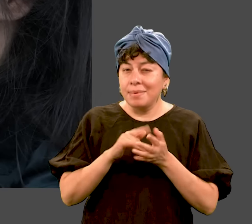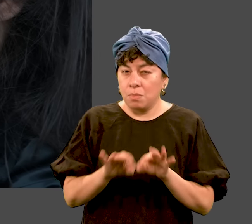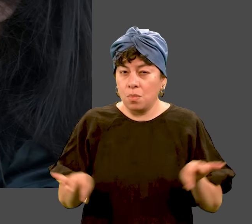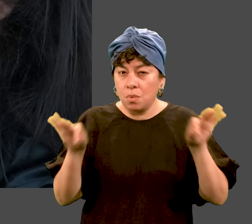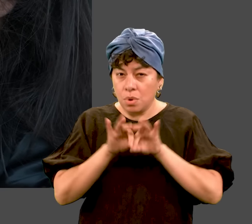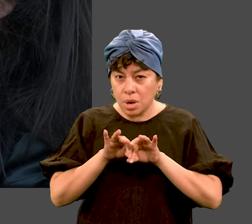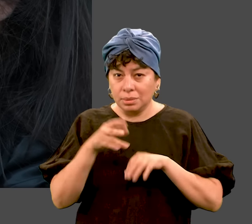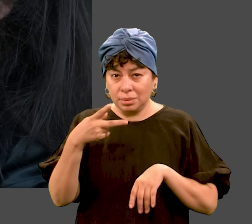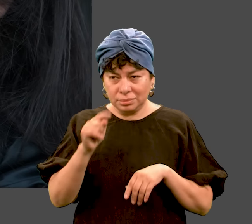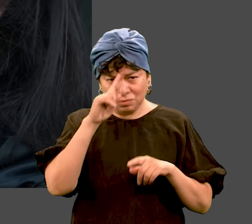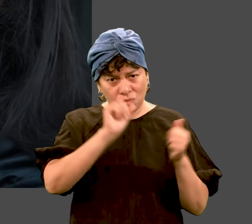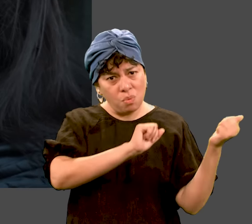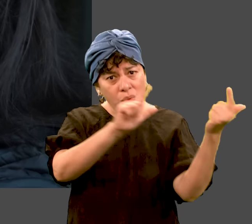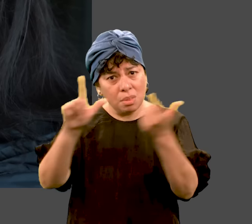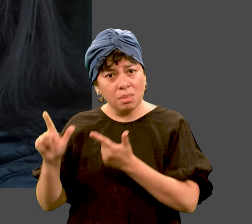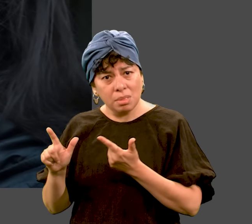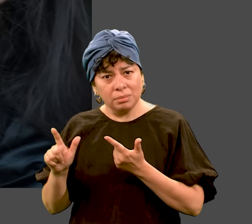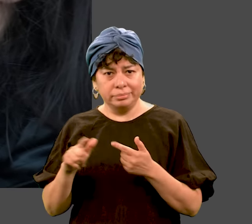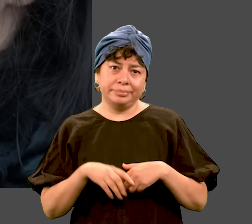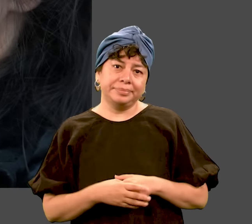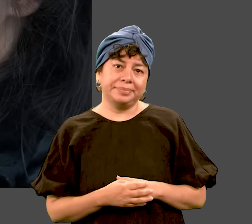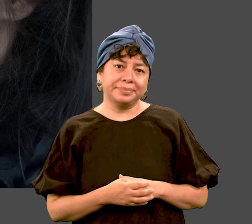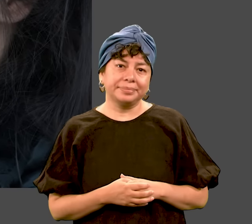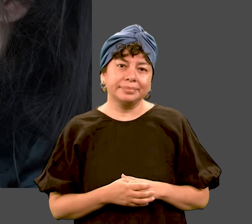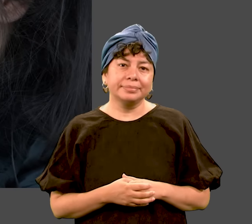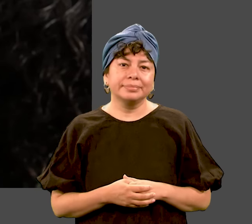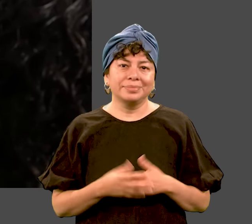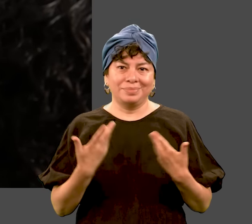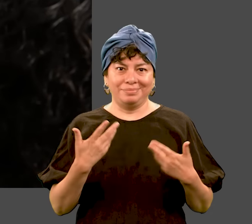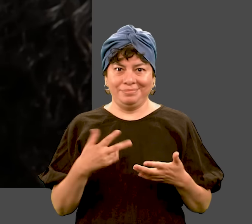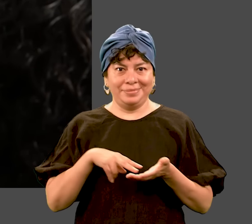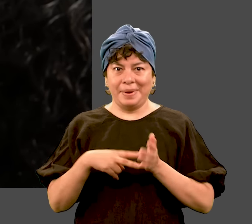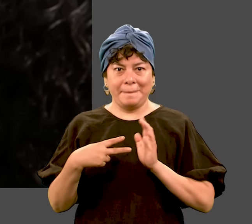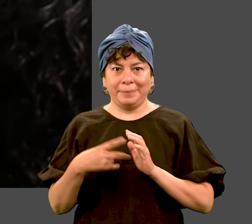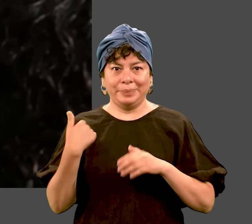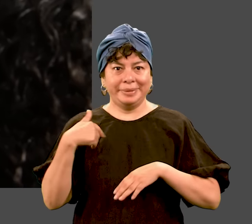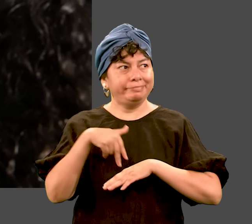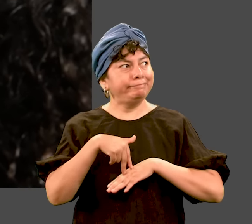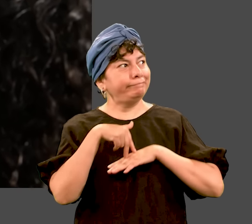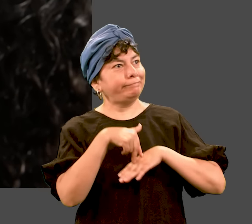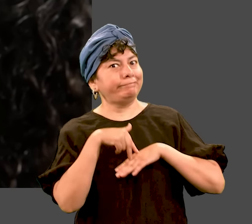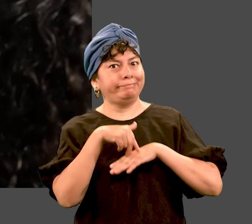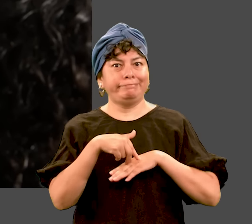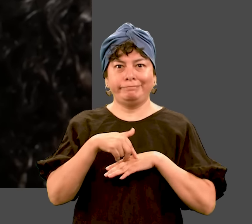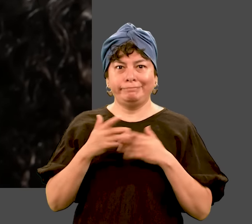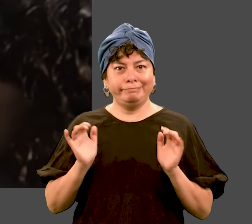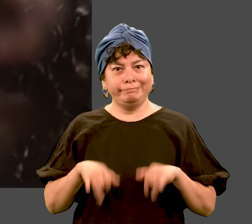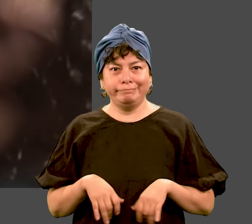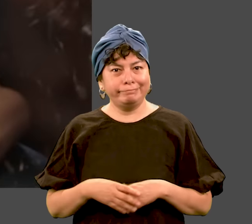You don't have to assimilate because the world isn’t a stationary place; that’s just decided upon by those in the majority.